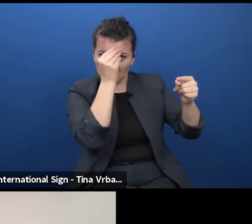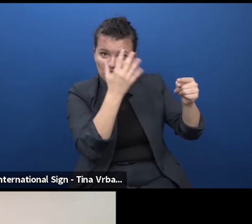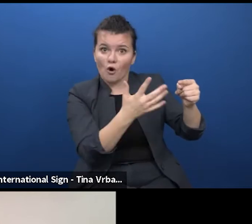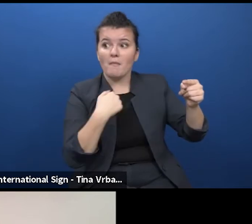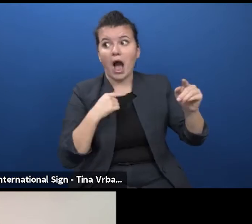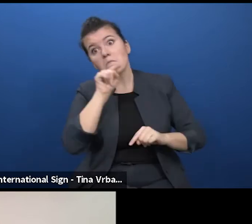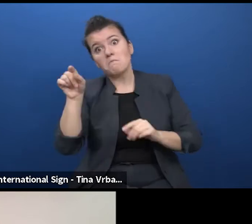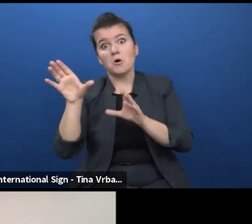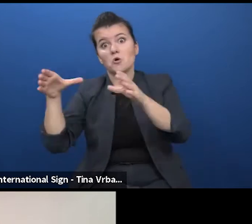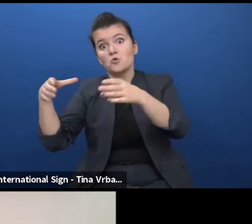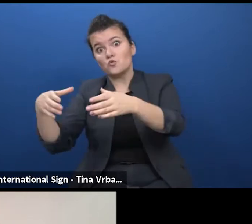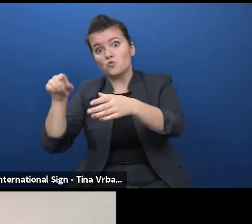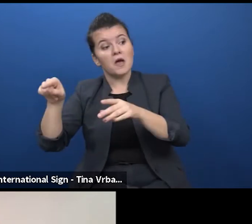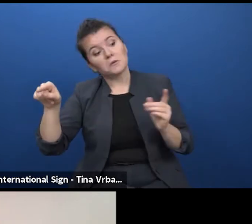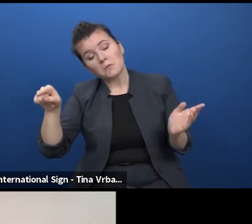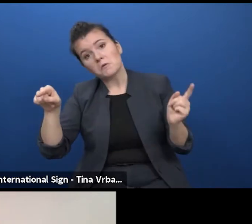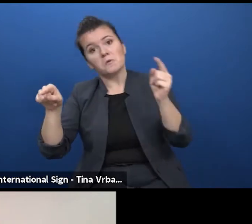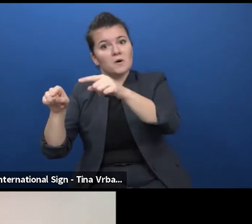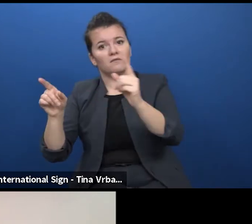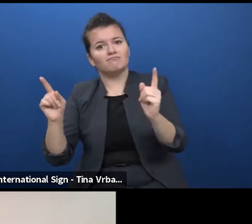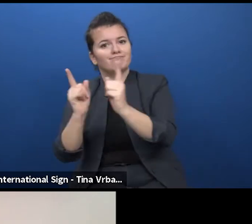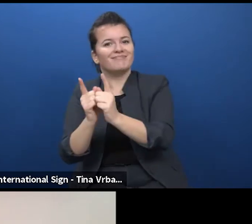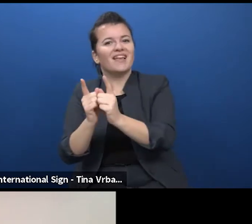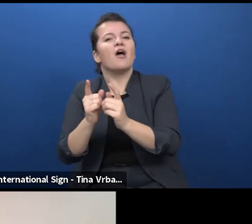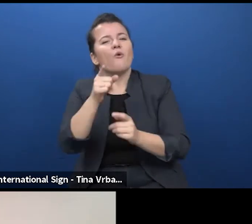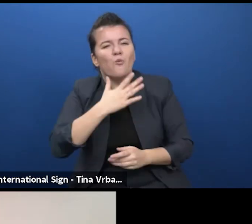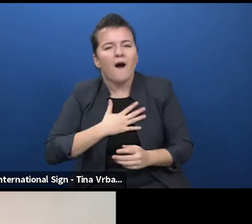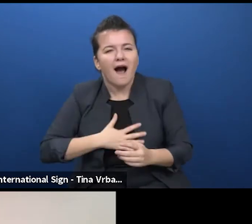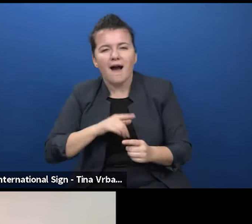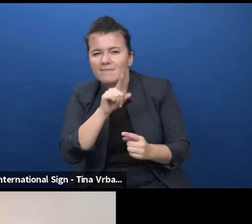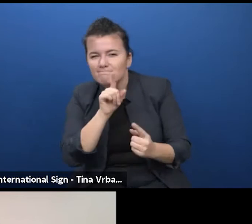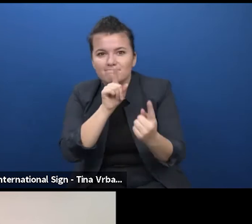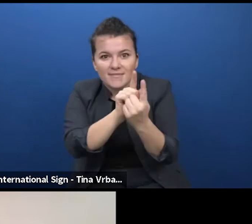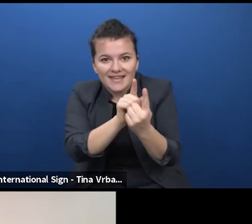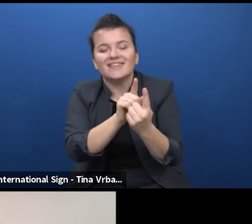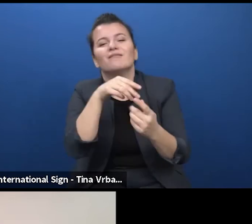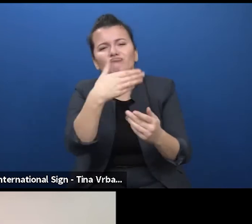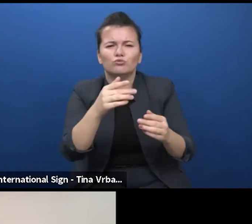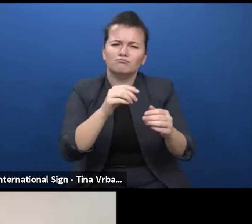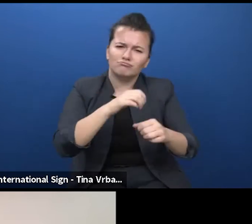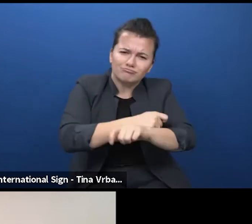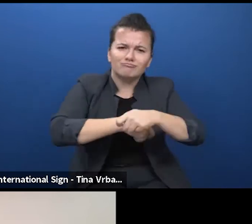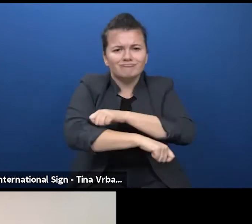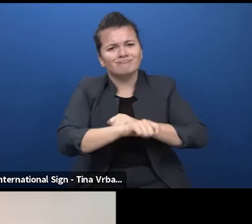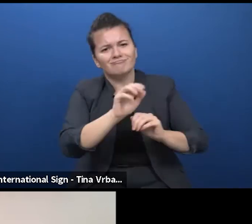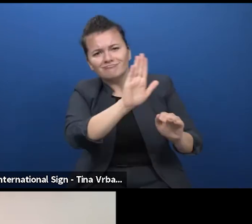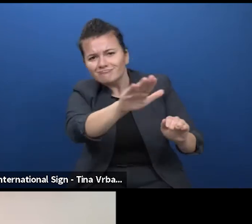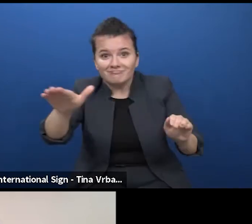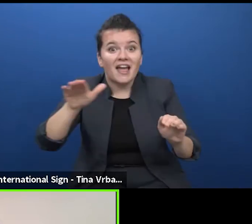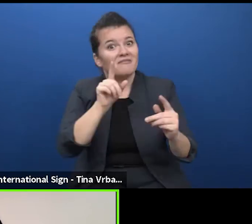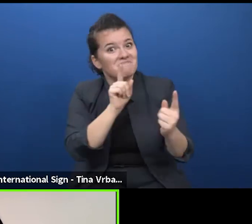sure that you will meet all the persons you want to talk and to meet during the Forum. And because